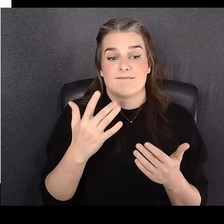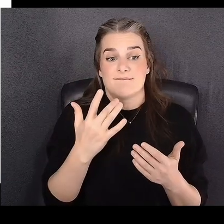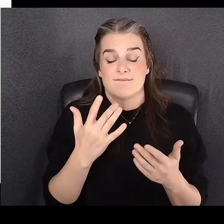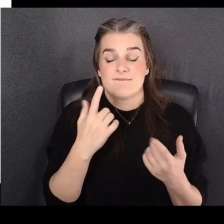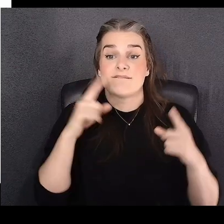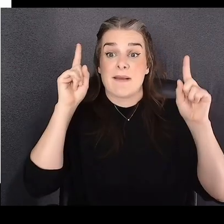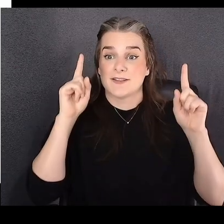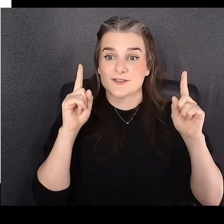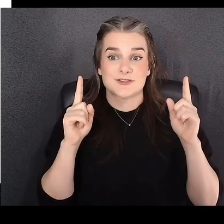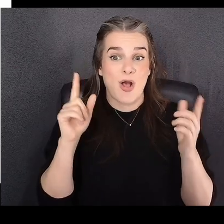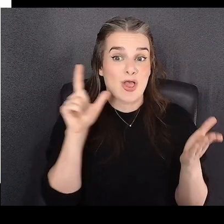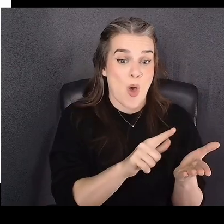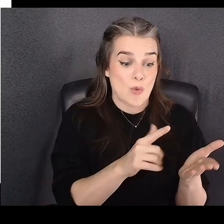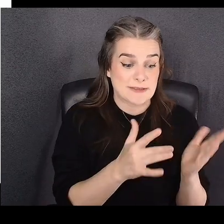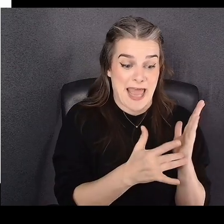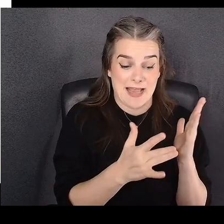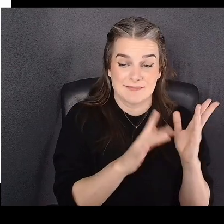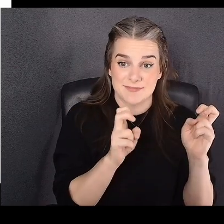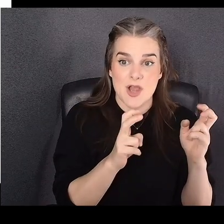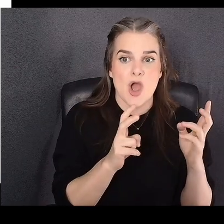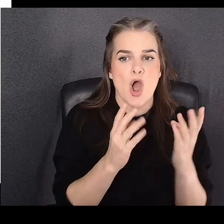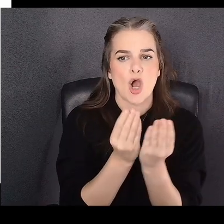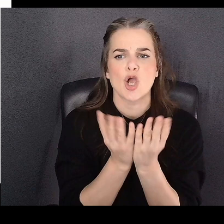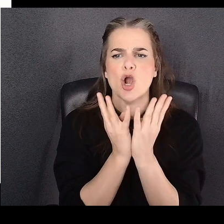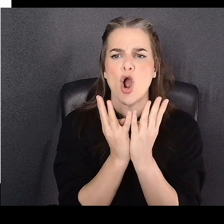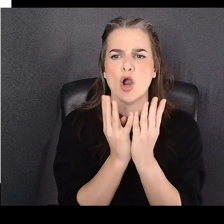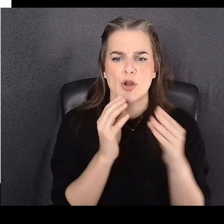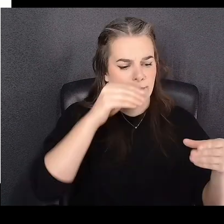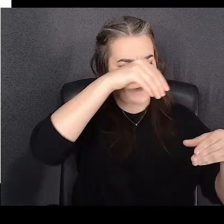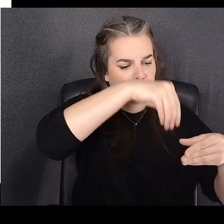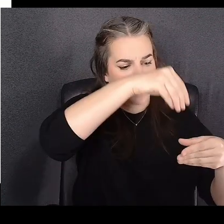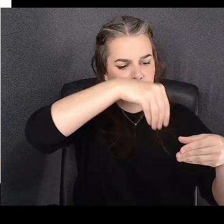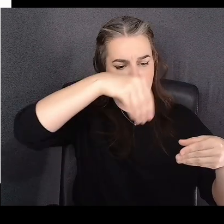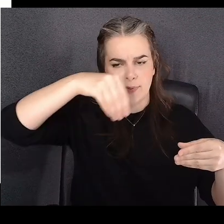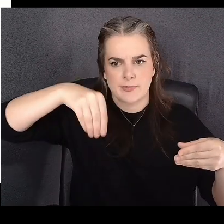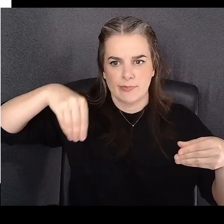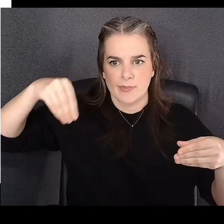It's pretty easy to find off the shelf. And you can utilize it.